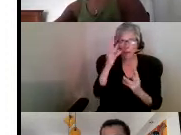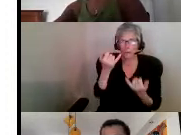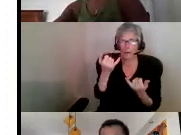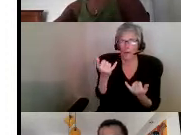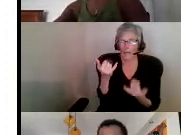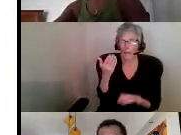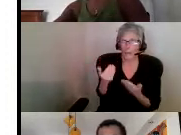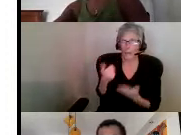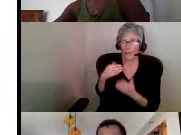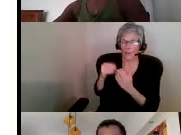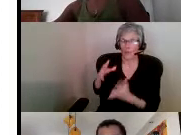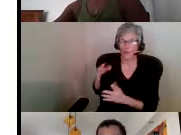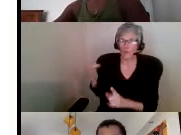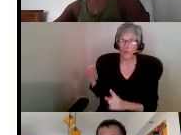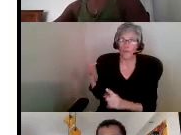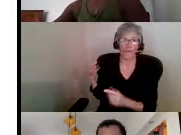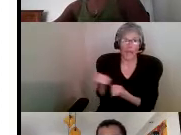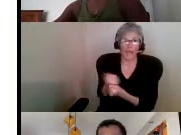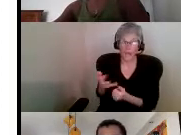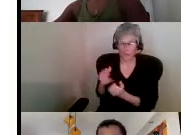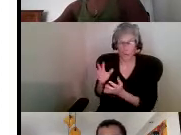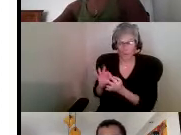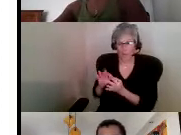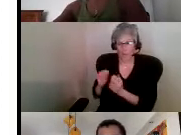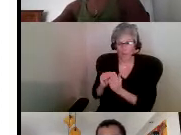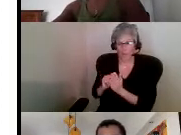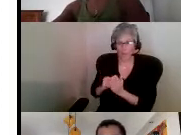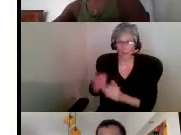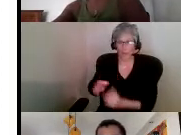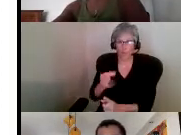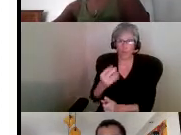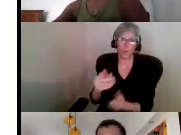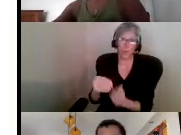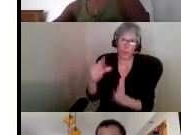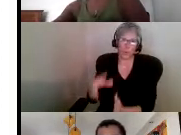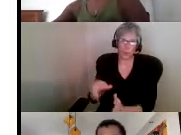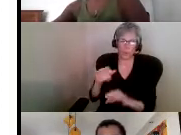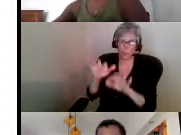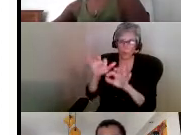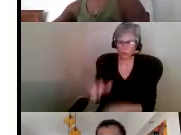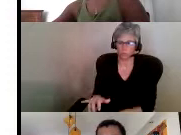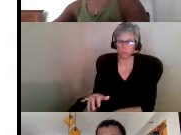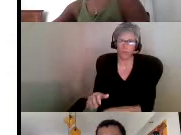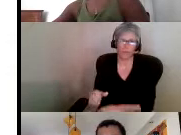them to one student who then provides them to you or you can think of maybe having a dropbox.